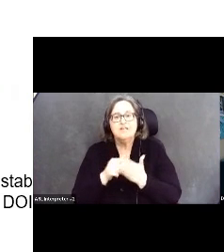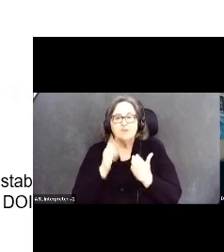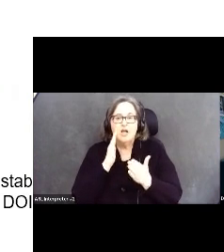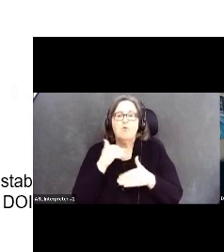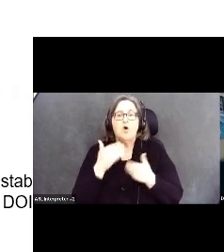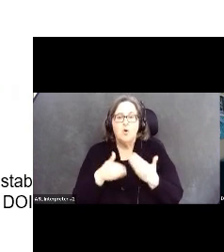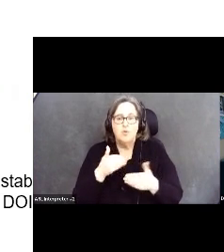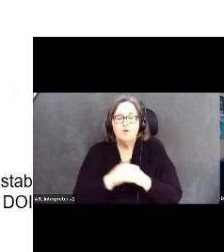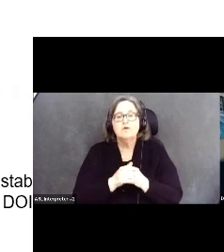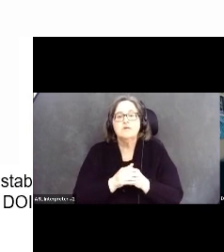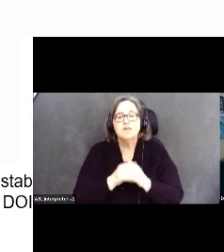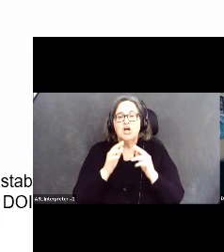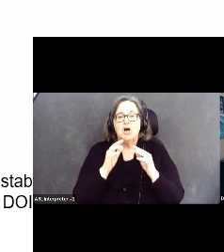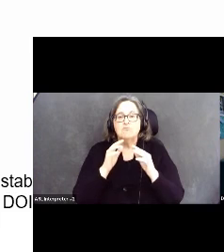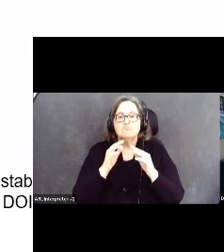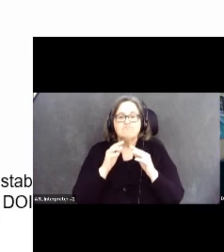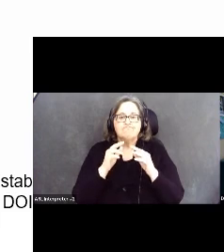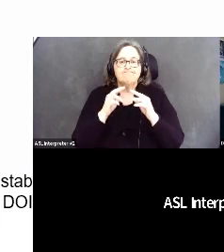and break that down for you. Next slide, please.